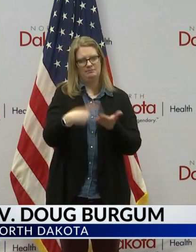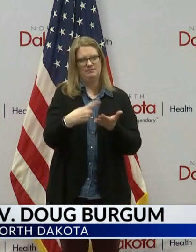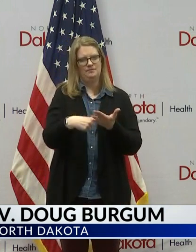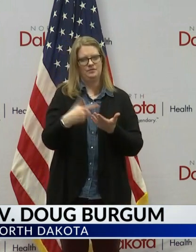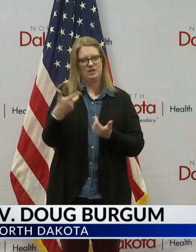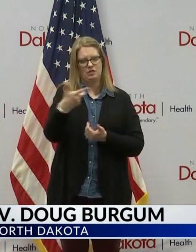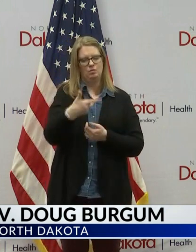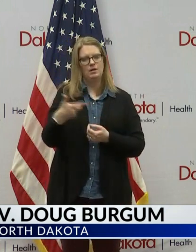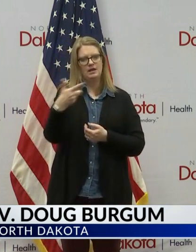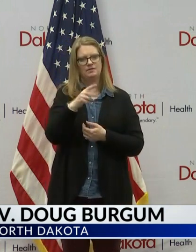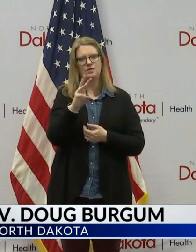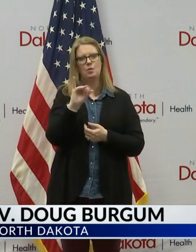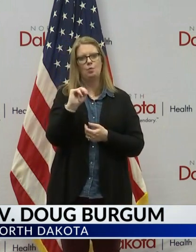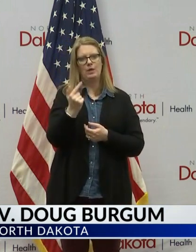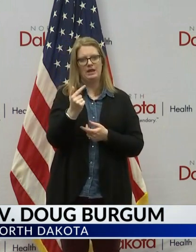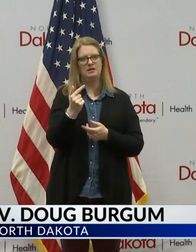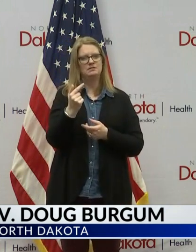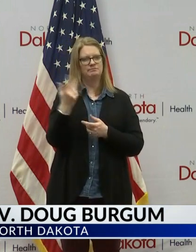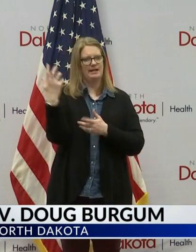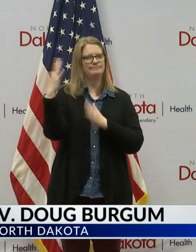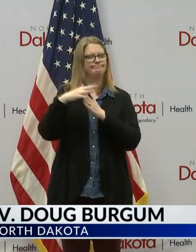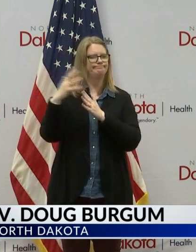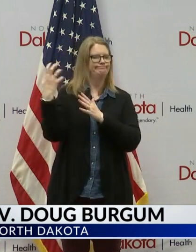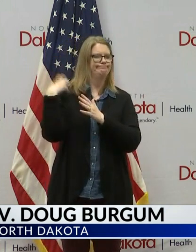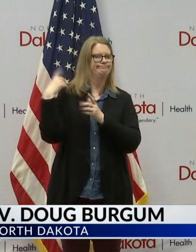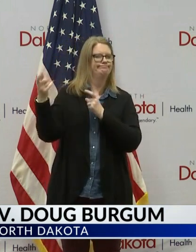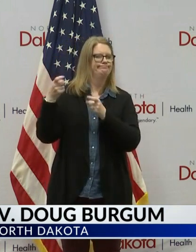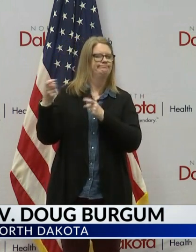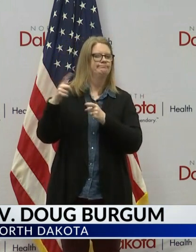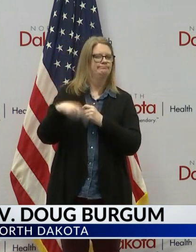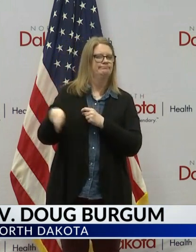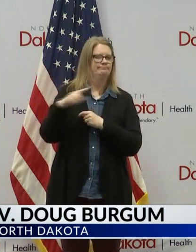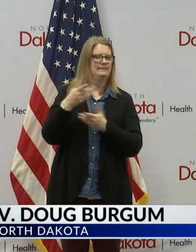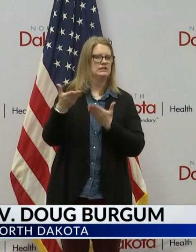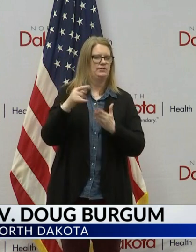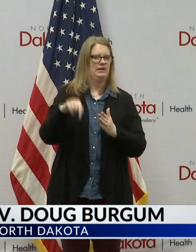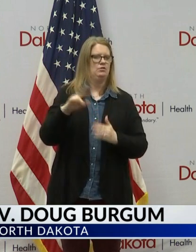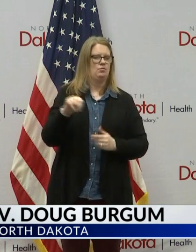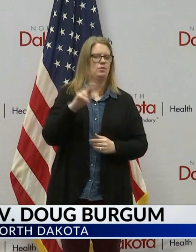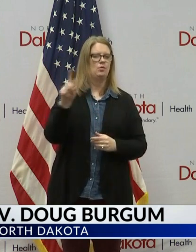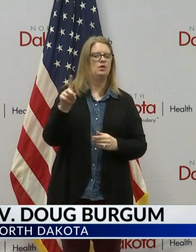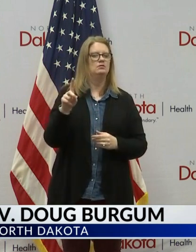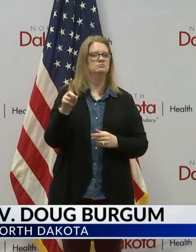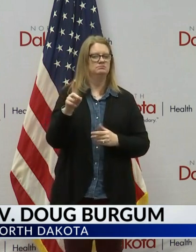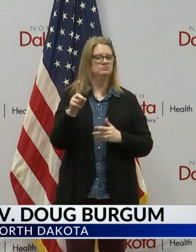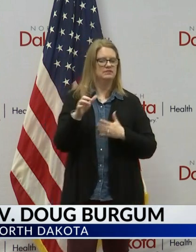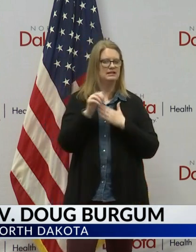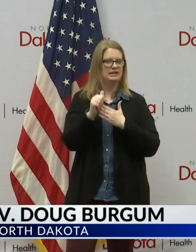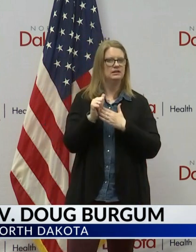CITIES IN AND OF ITSELF. AND WE HAVE AN OPPORTUNITY TO